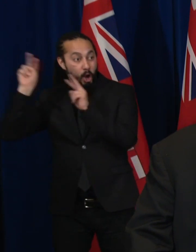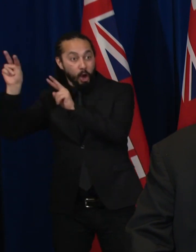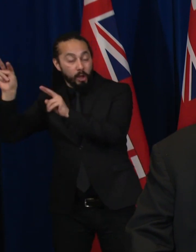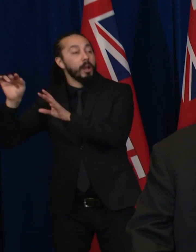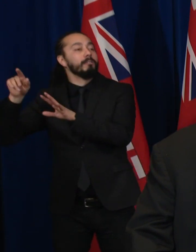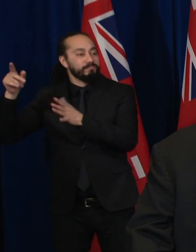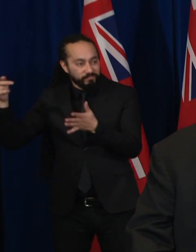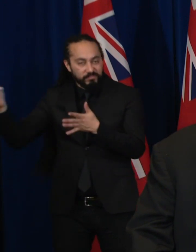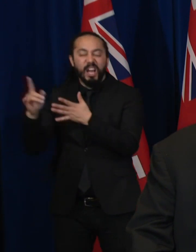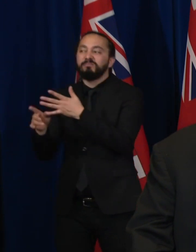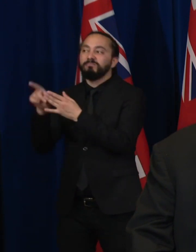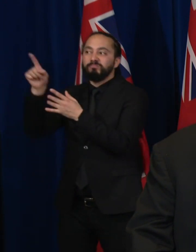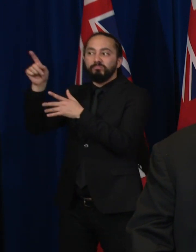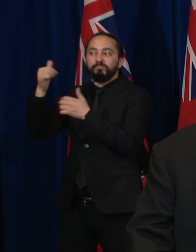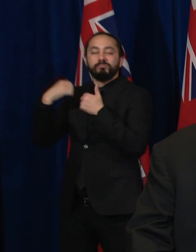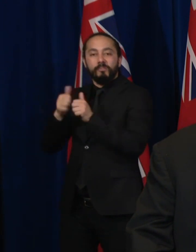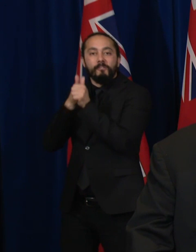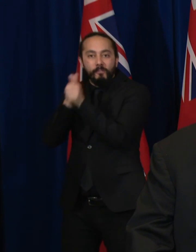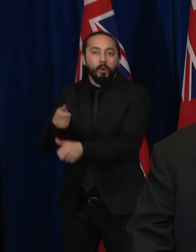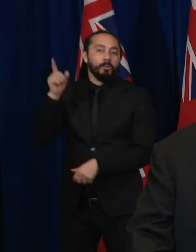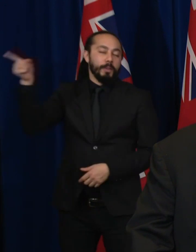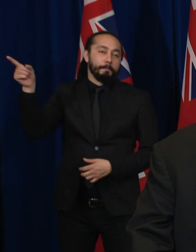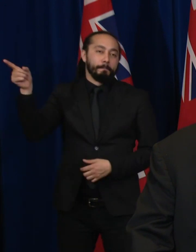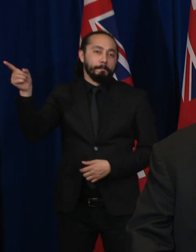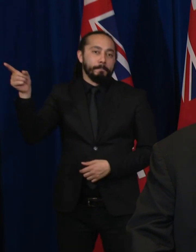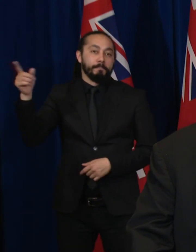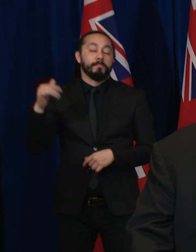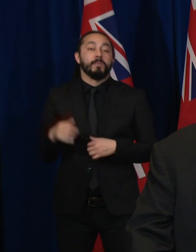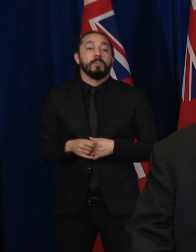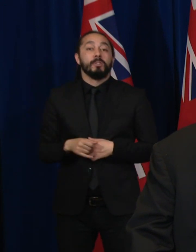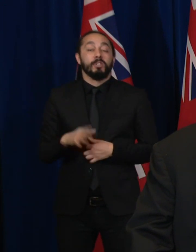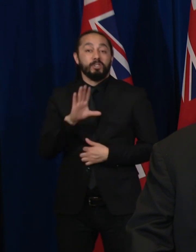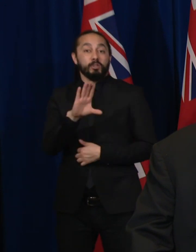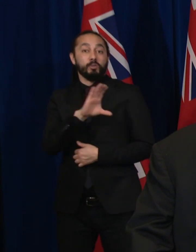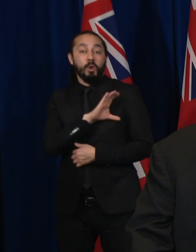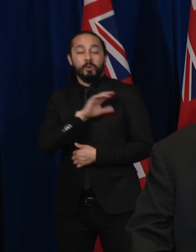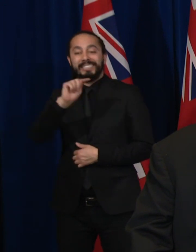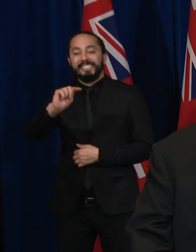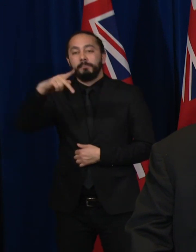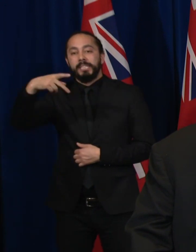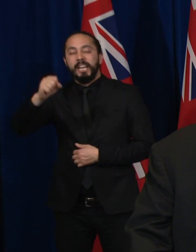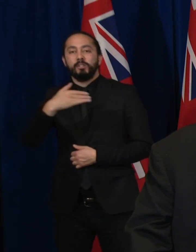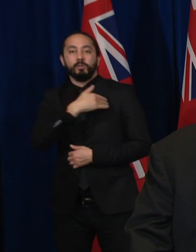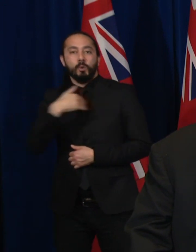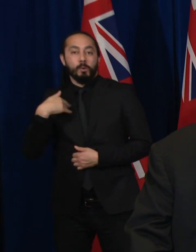and unions to follow the Toronto police services' footsteps in supporting their front line. The